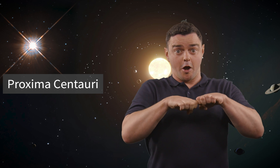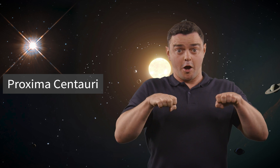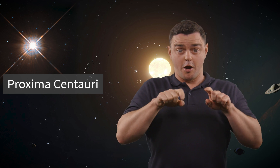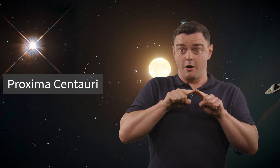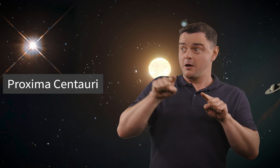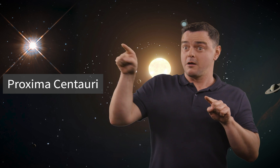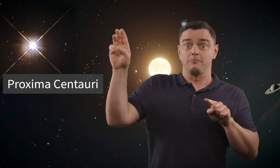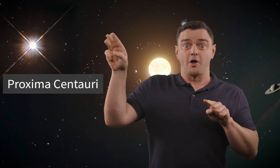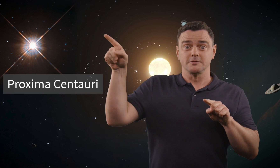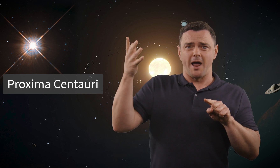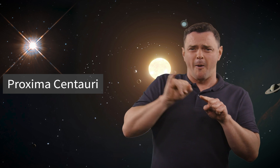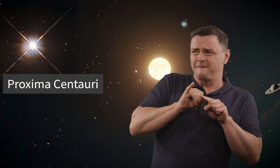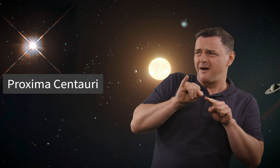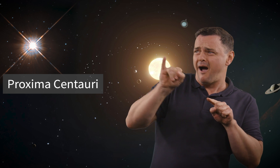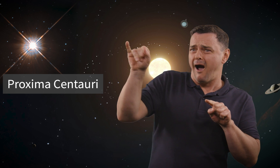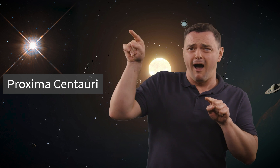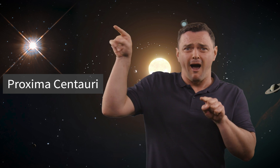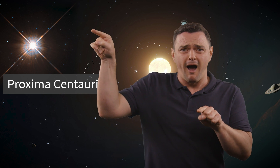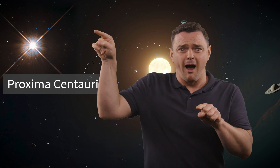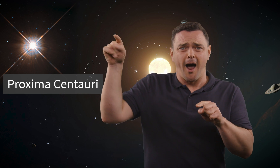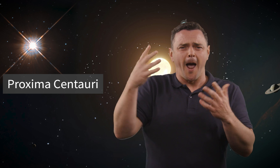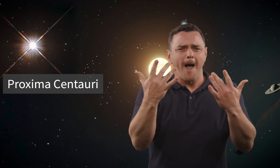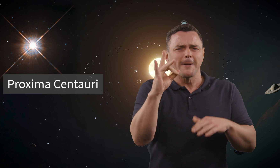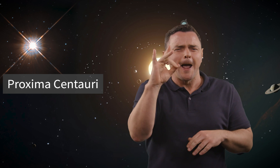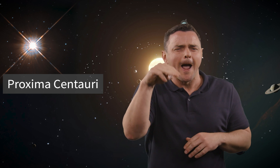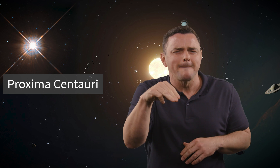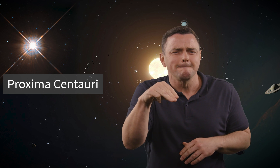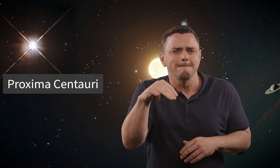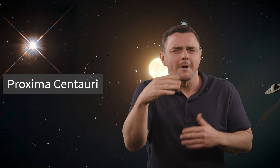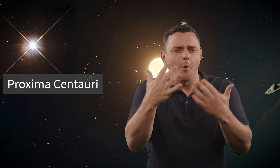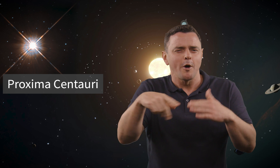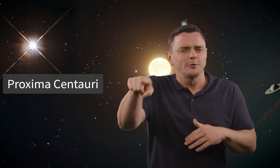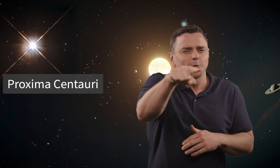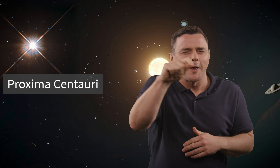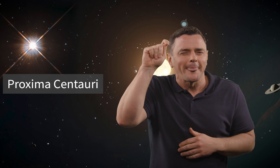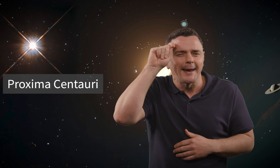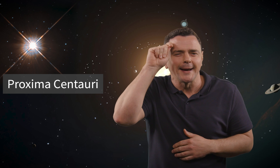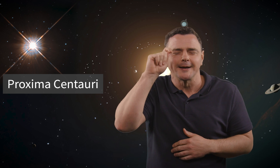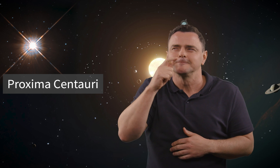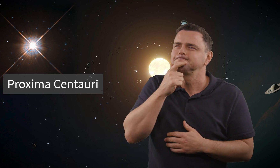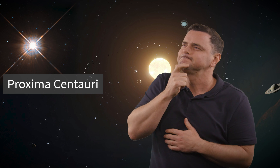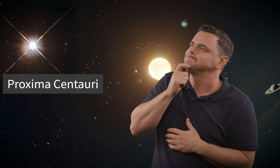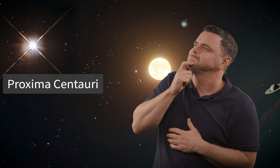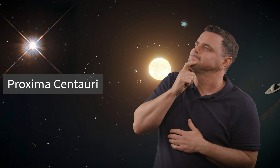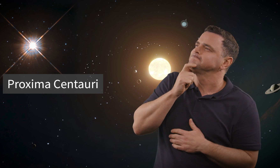And how far do you think is the Earth from Proxima Centauri? What do you think? Hmm.